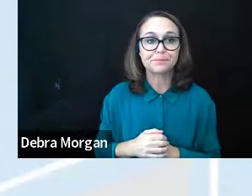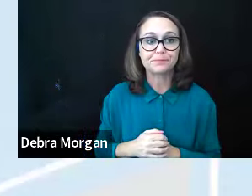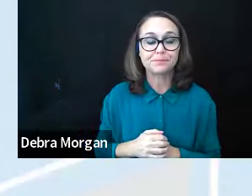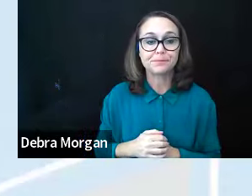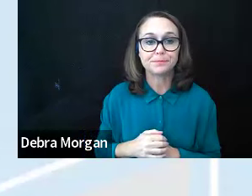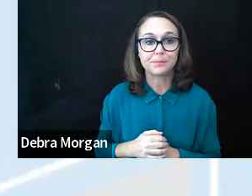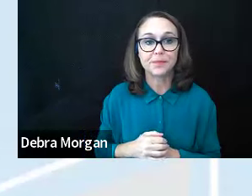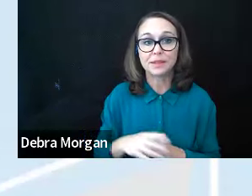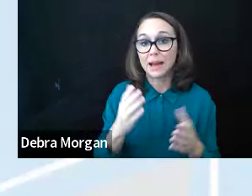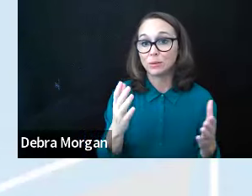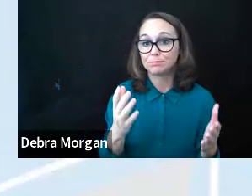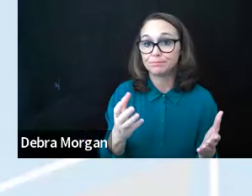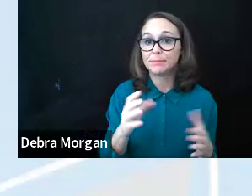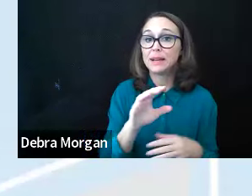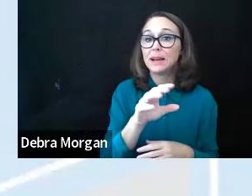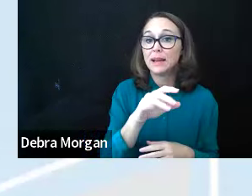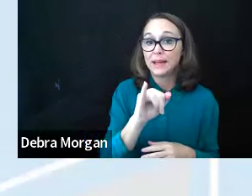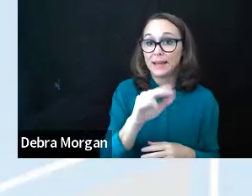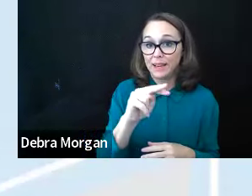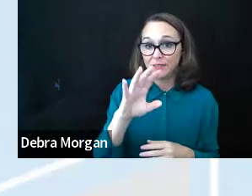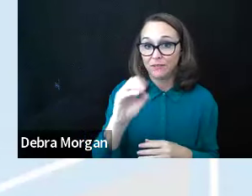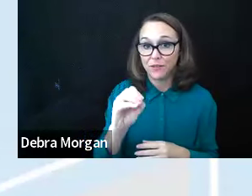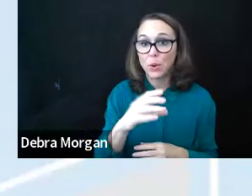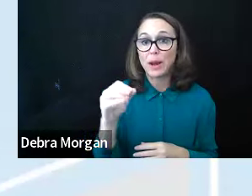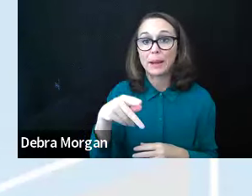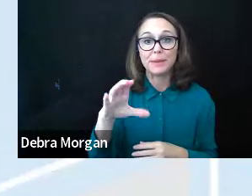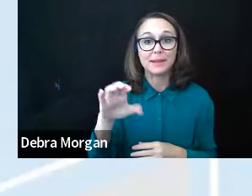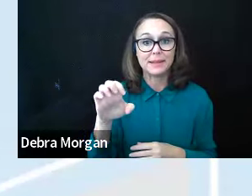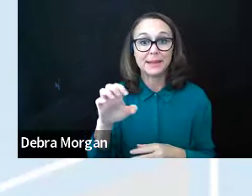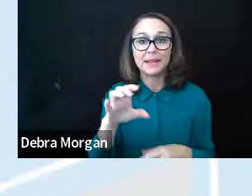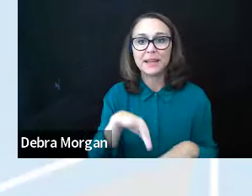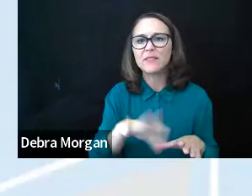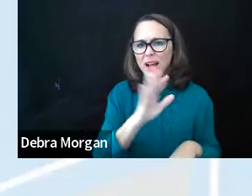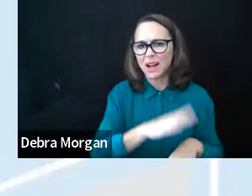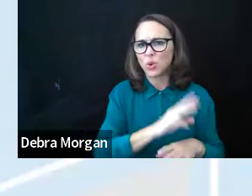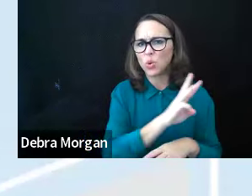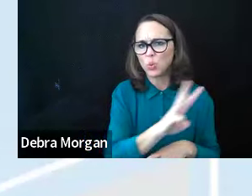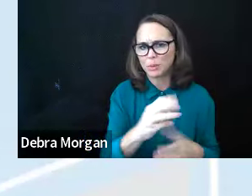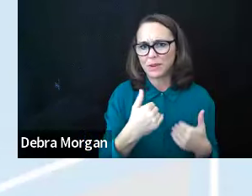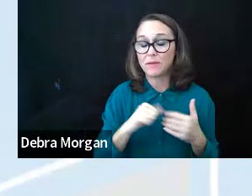which can also be found on our Veto Violence website that emphasizes that we must all work